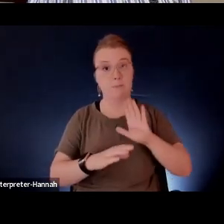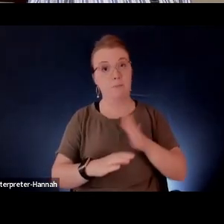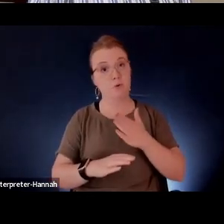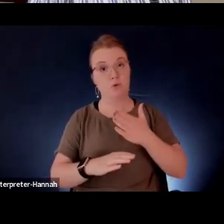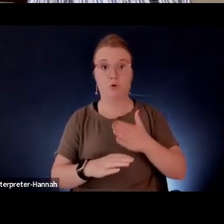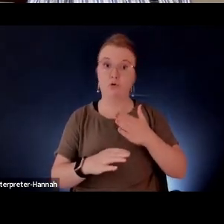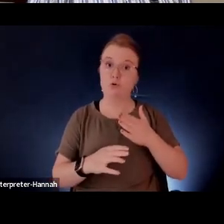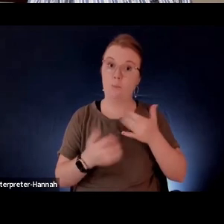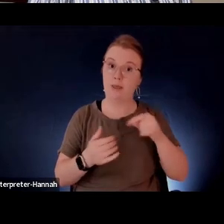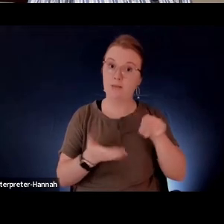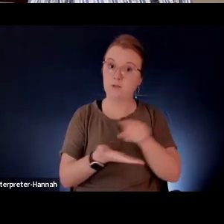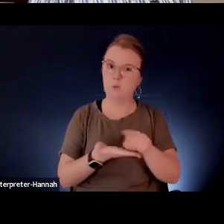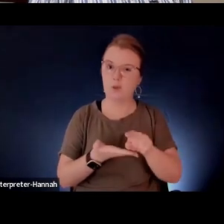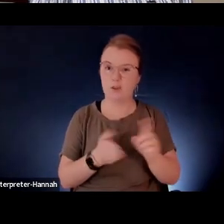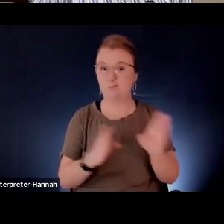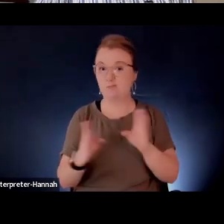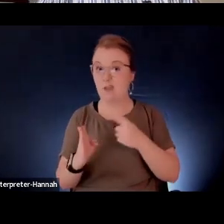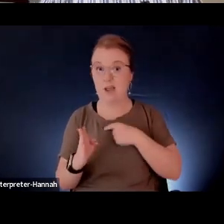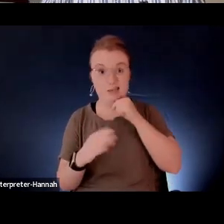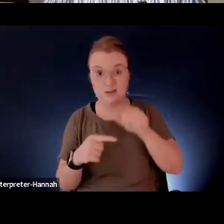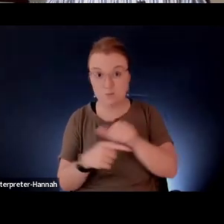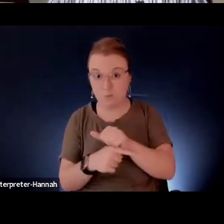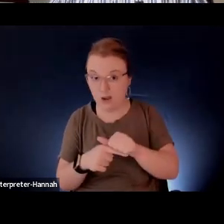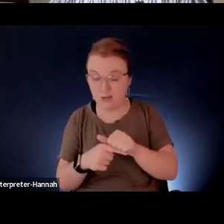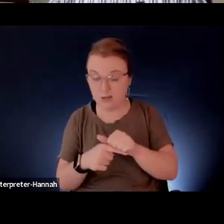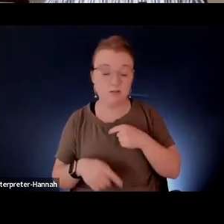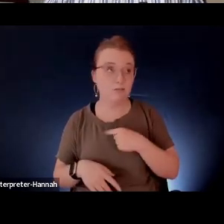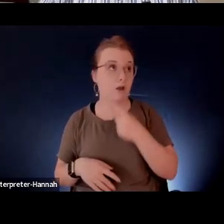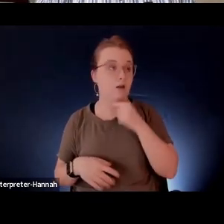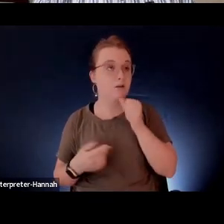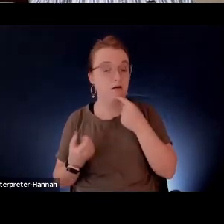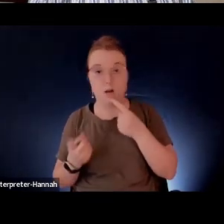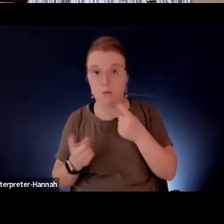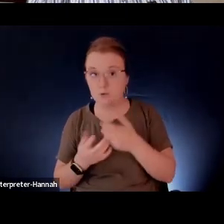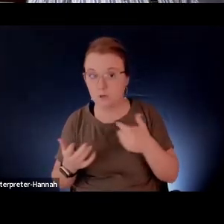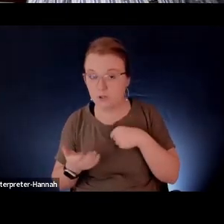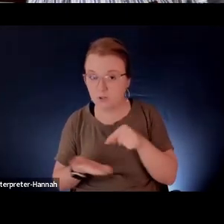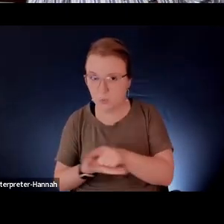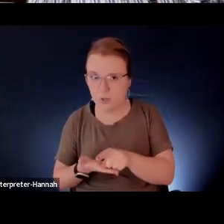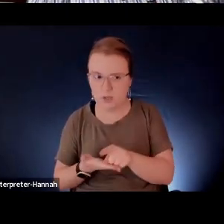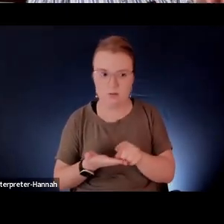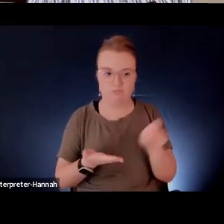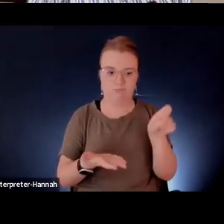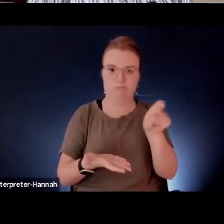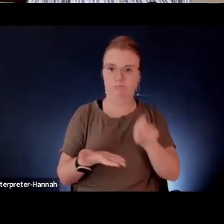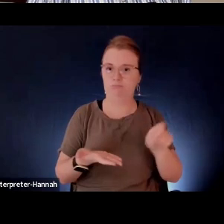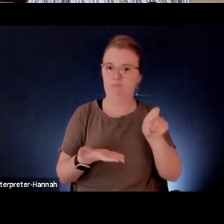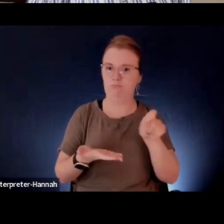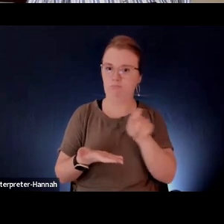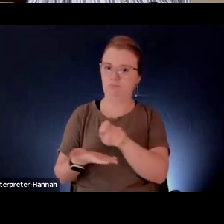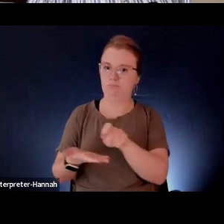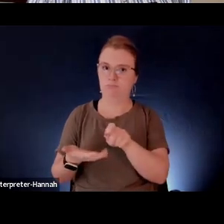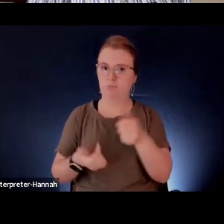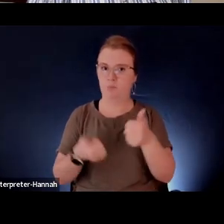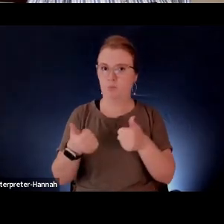or I didn't practice this week, or I didn't accomplish much this week. And then you can, you know, follow up with your students and talk to them about goals